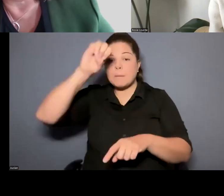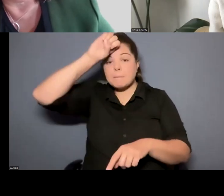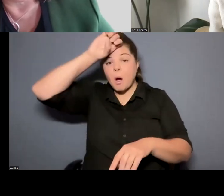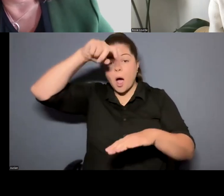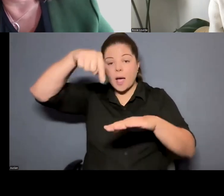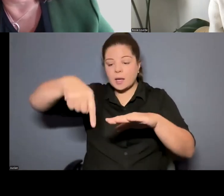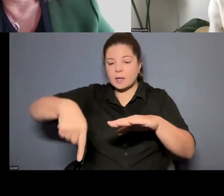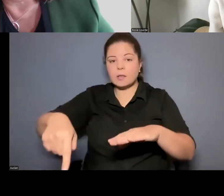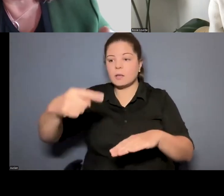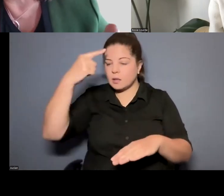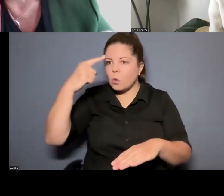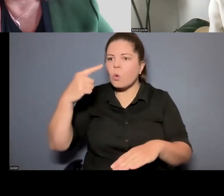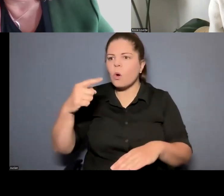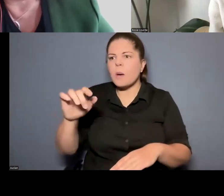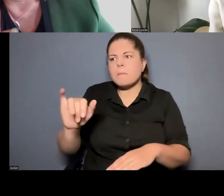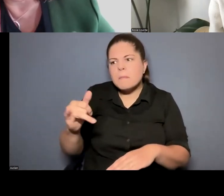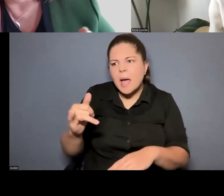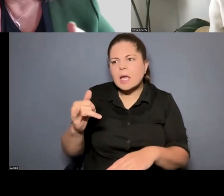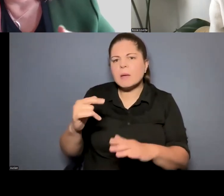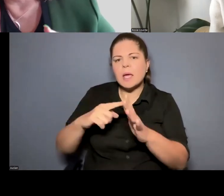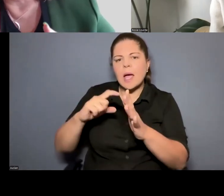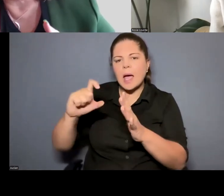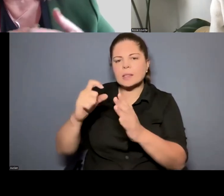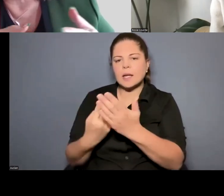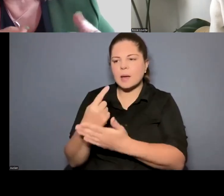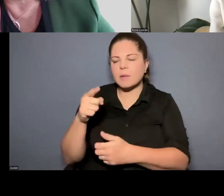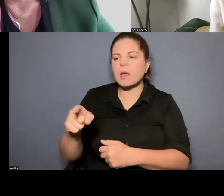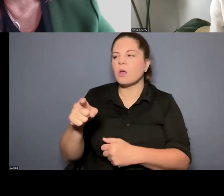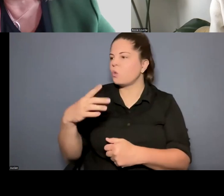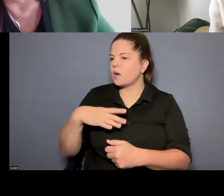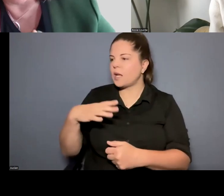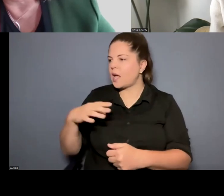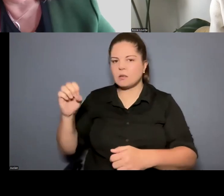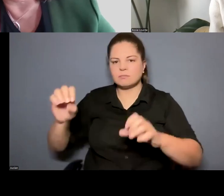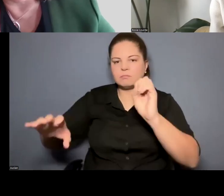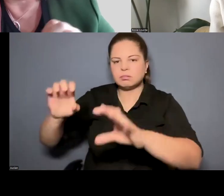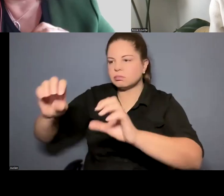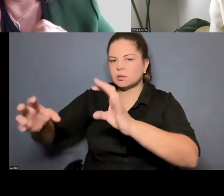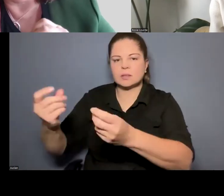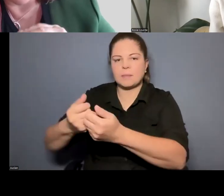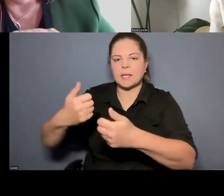then put in place equipment or things to reduce the chance of that happening. We know we cannot